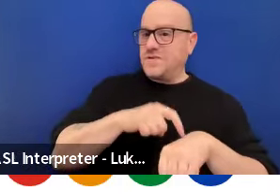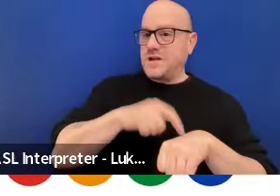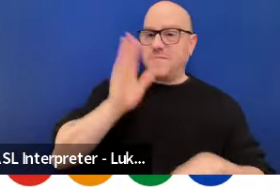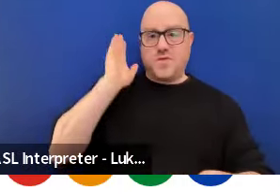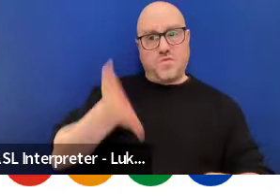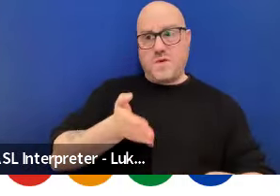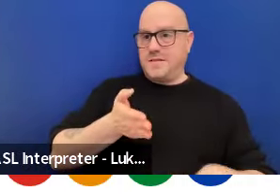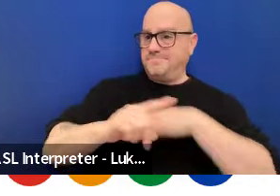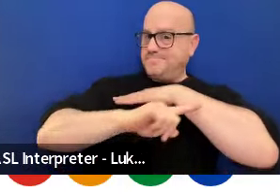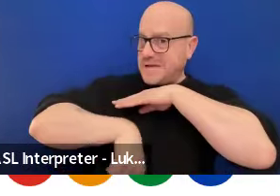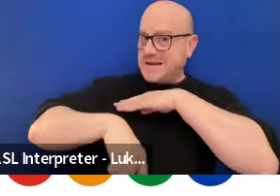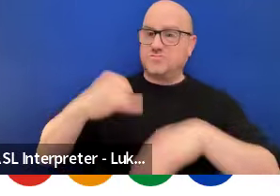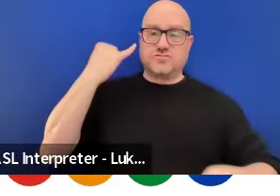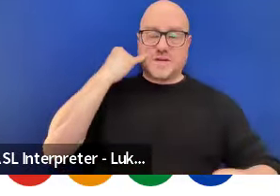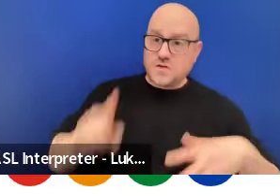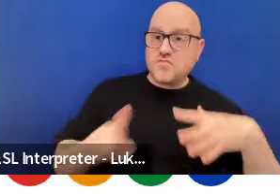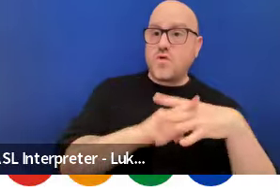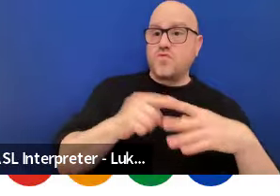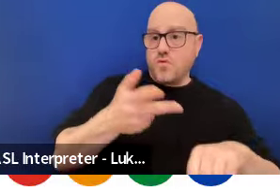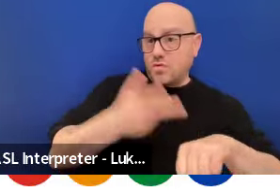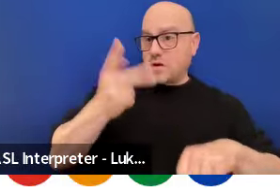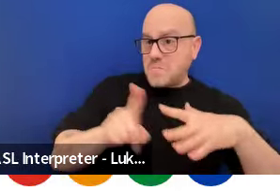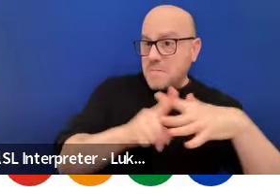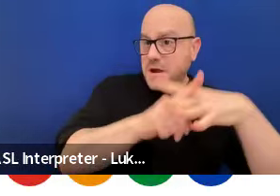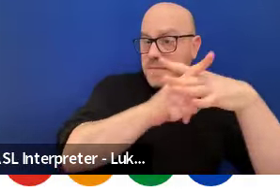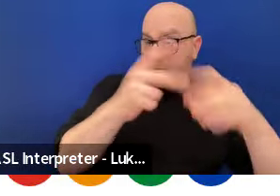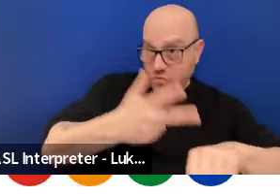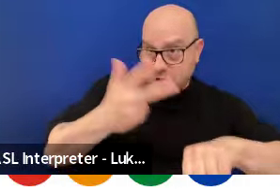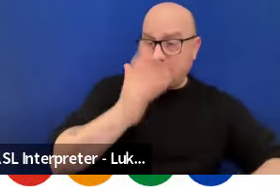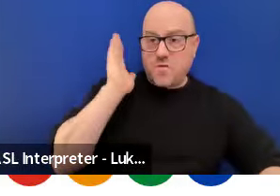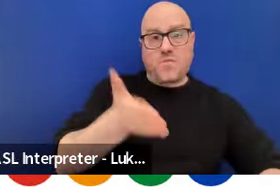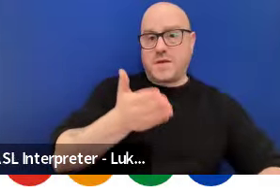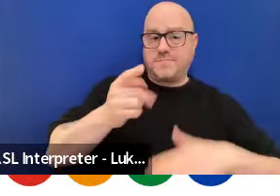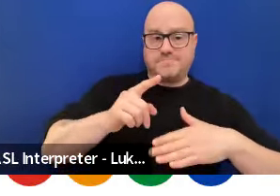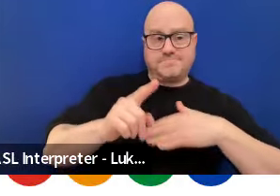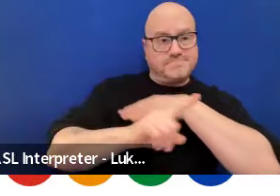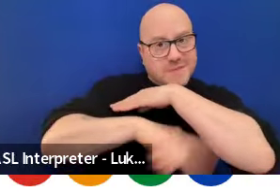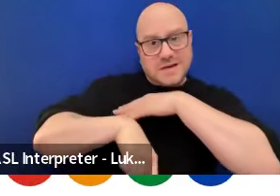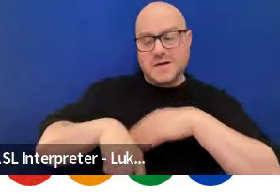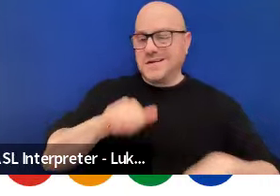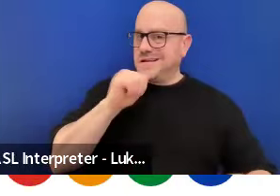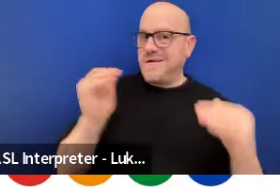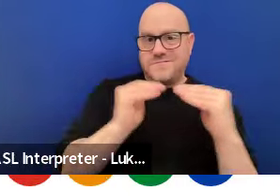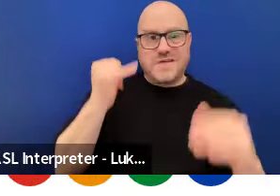I HAVEN'T HEARD -- AGAIN, IT IS MULTIPLE TIME. YOU GET PENALIZED IF YOU HAVE